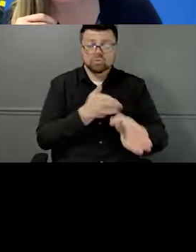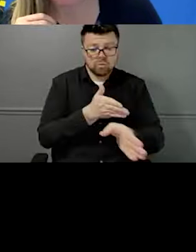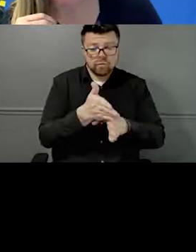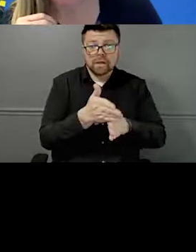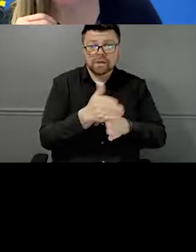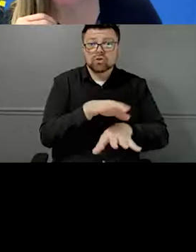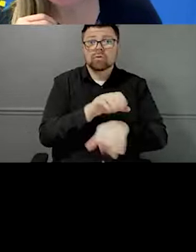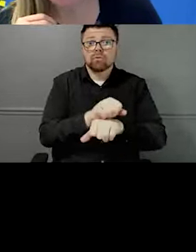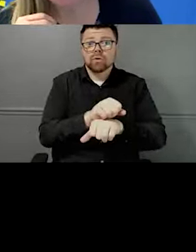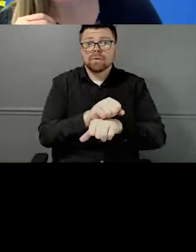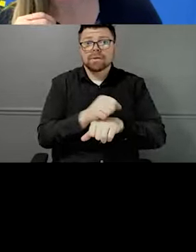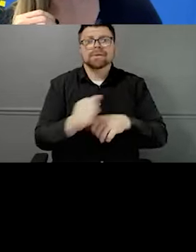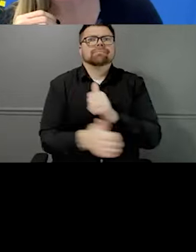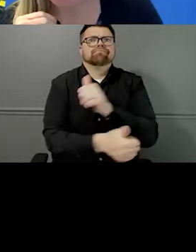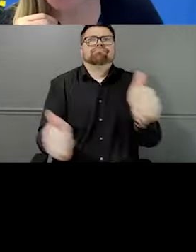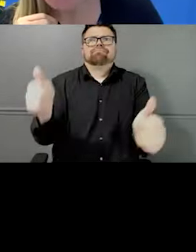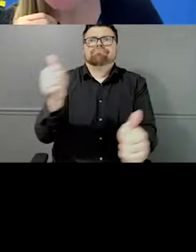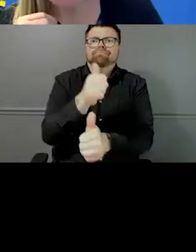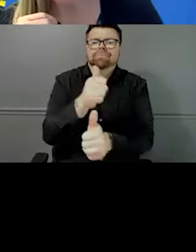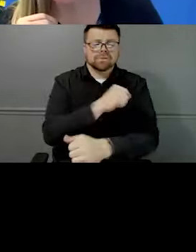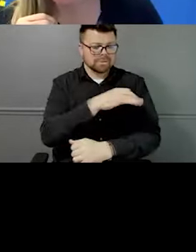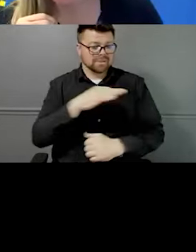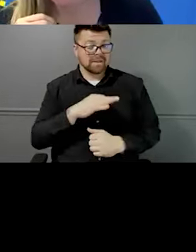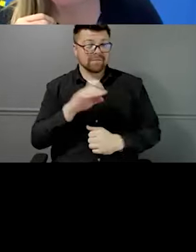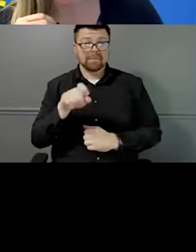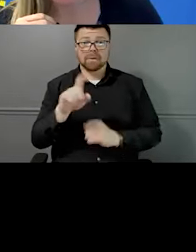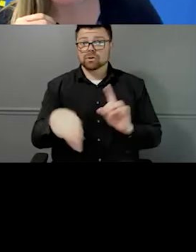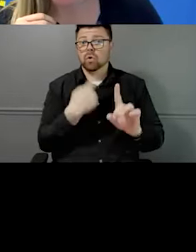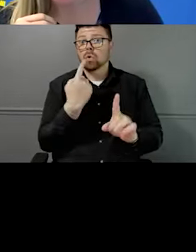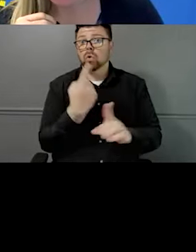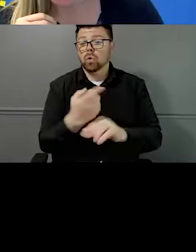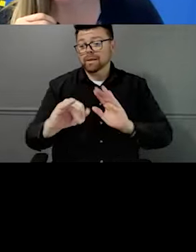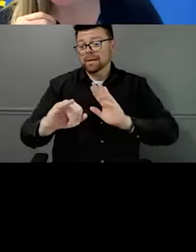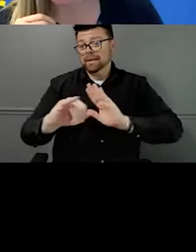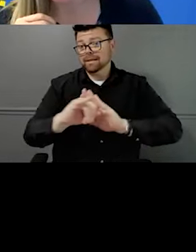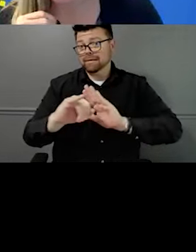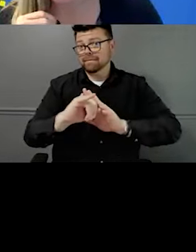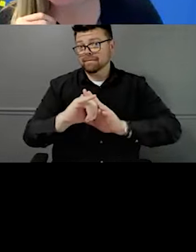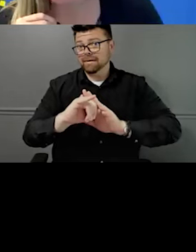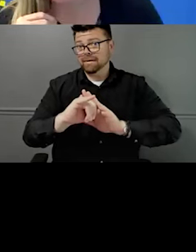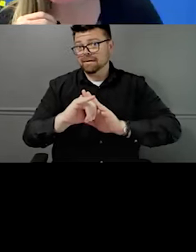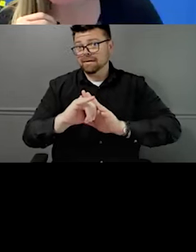senior key persons must only identify all current domestic and